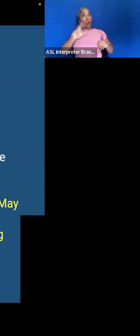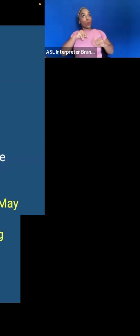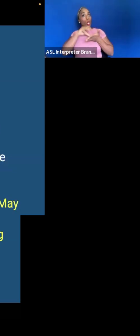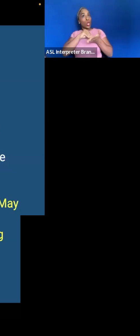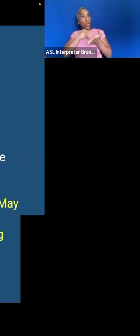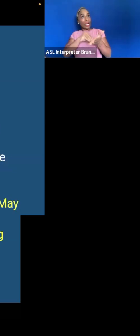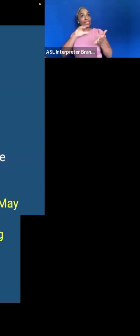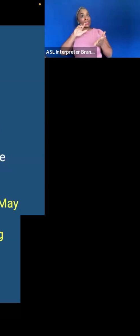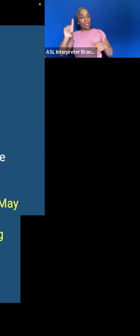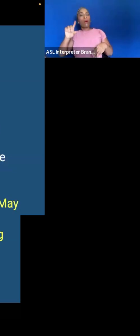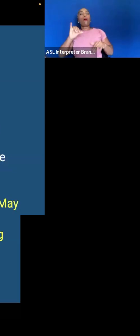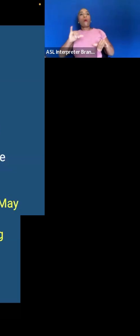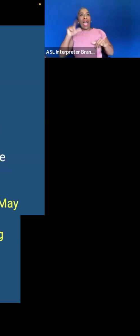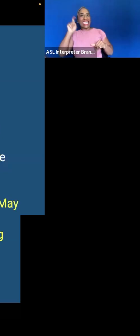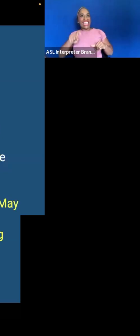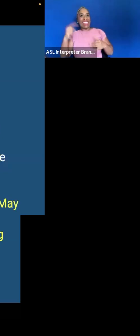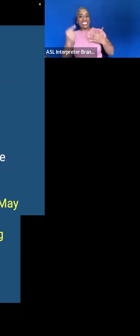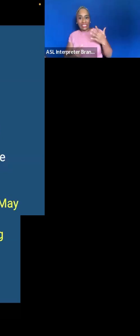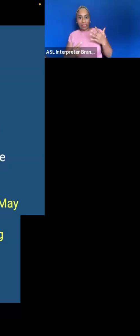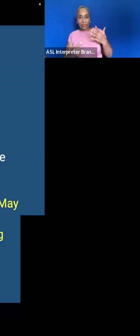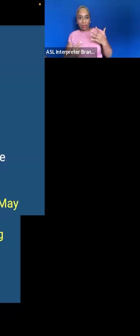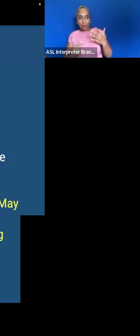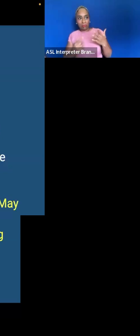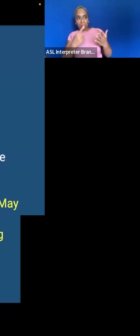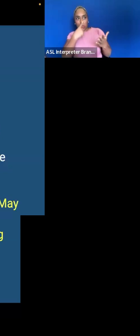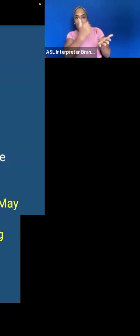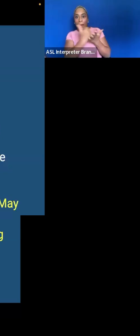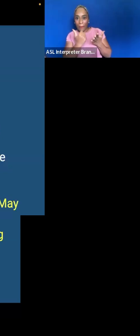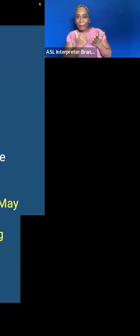And so they really have to be able to figure out,